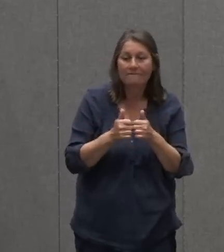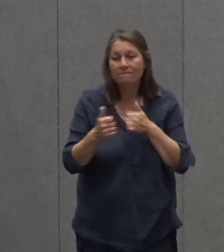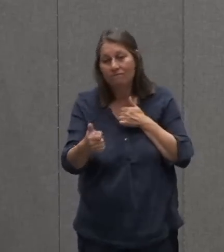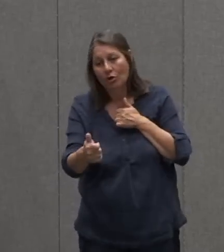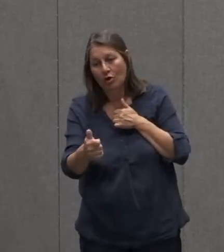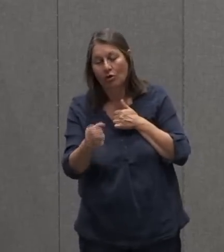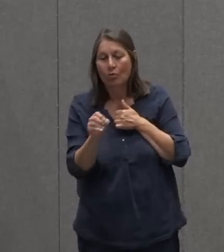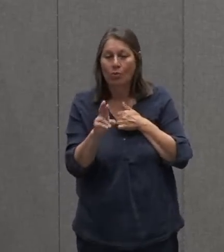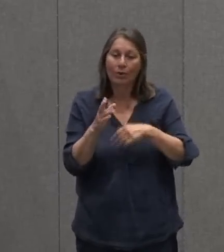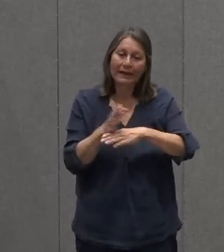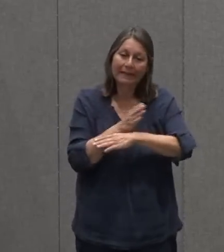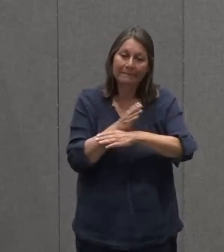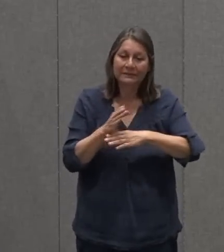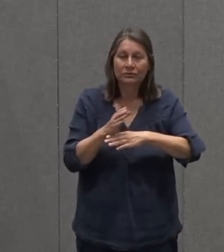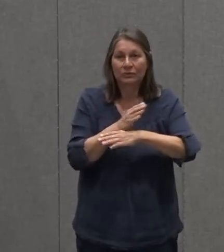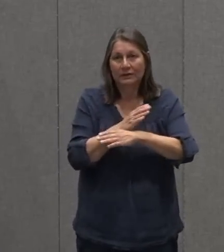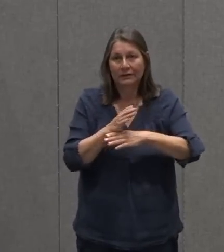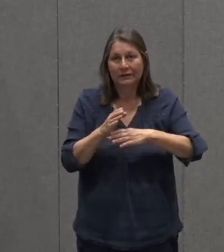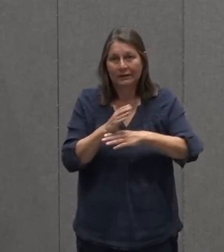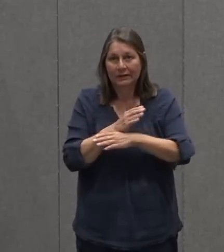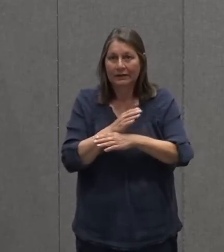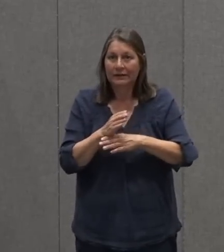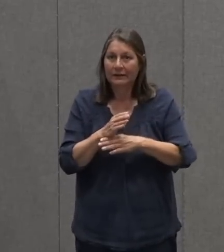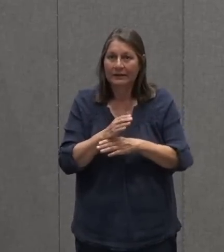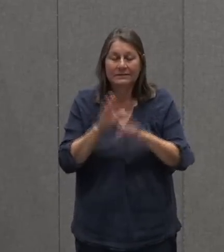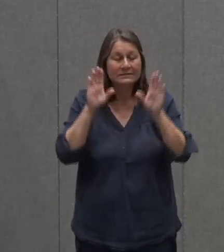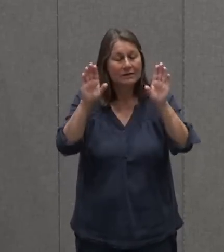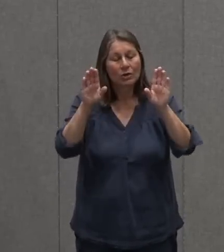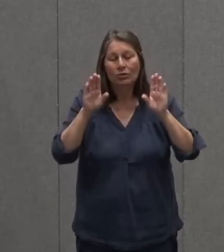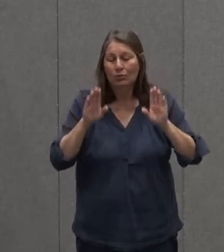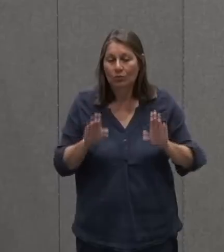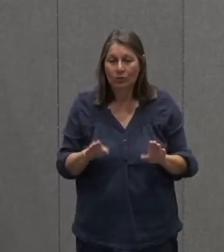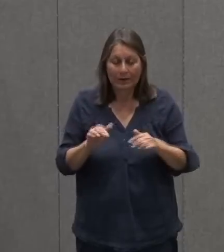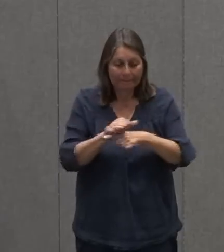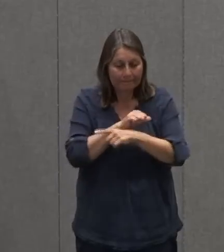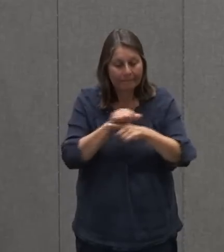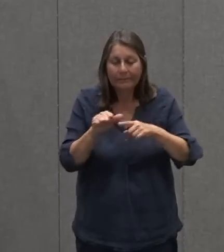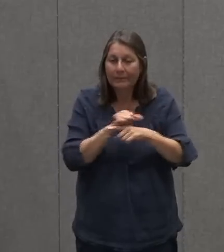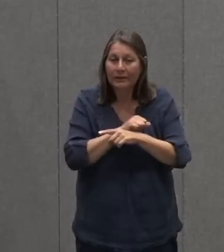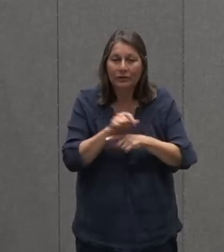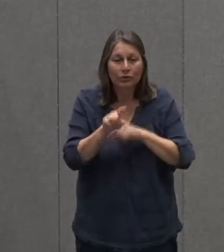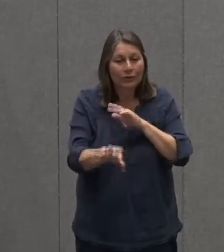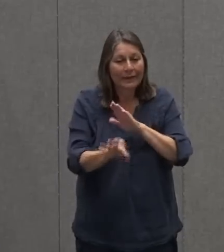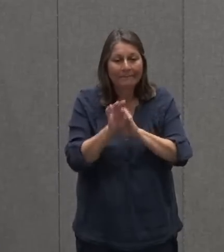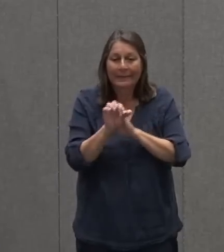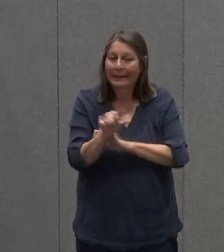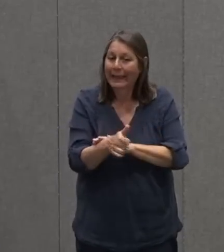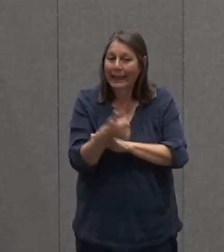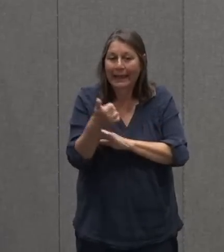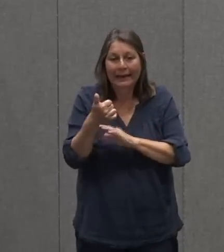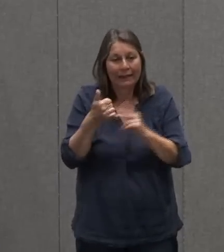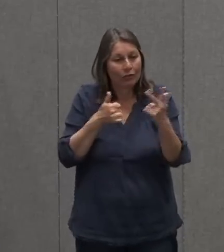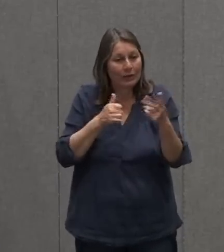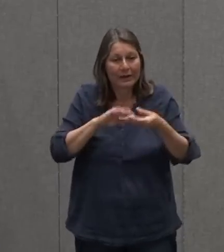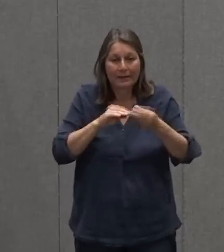and it is a great little routine. You can pick any three numbers that you want and you can start saying, well, how far are they apart?